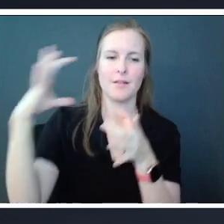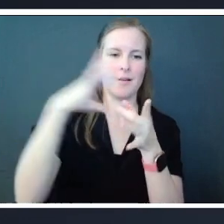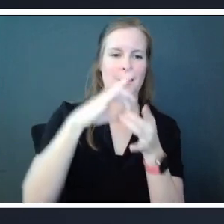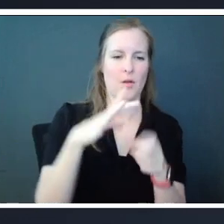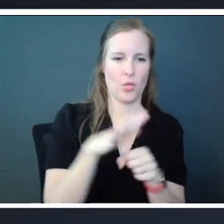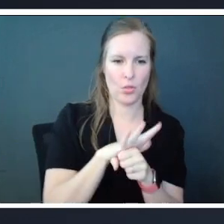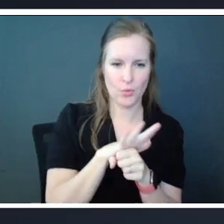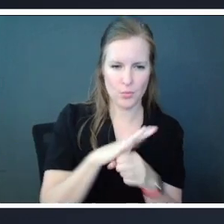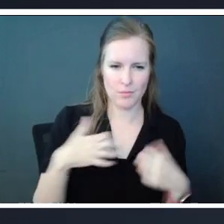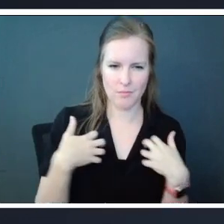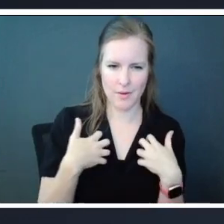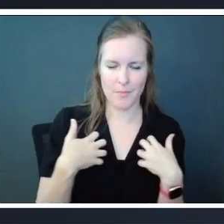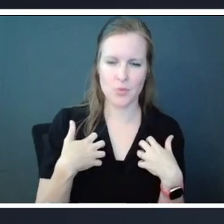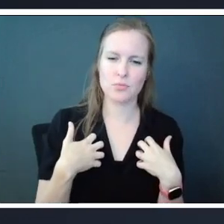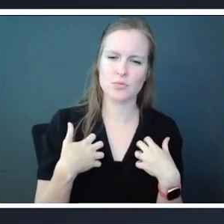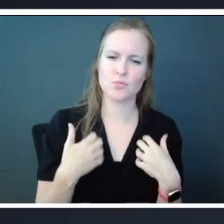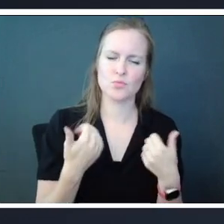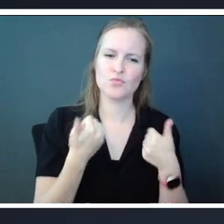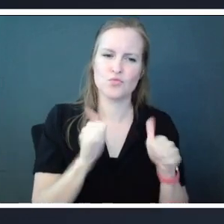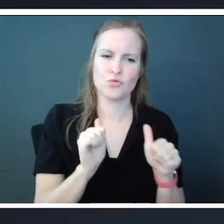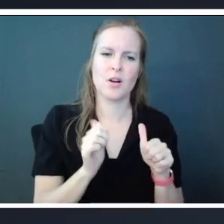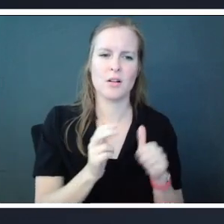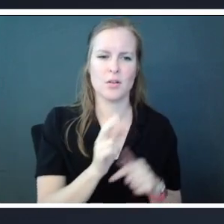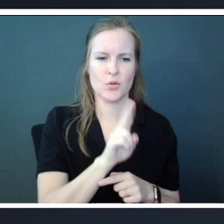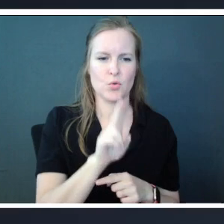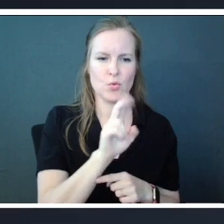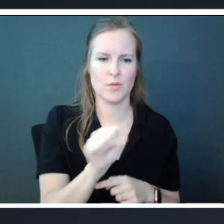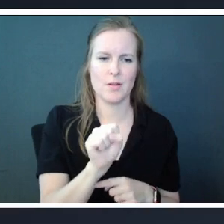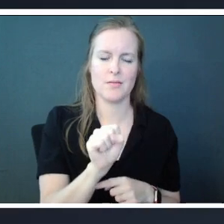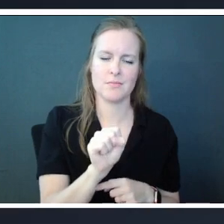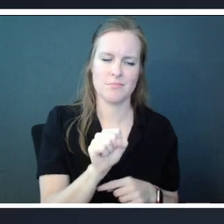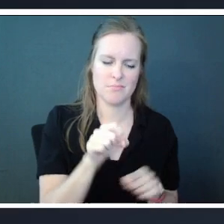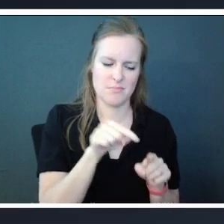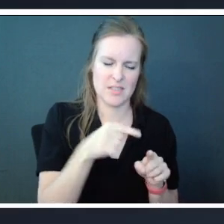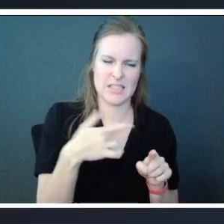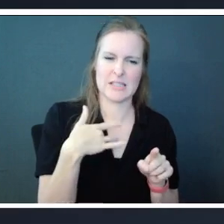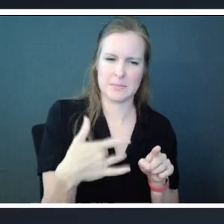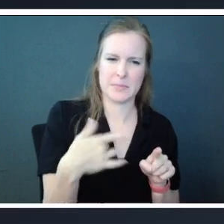we try and do US, but we do have people all over the world join and then we always connect